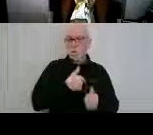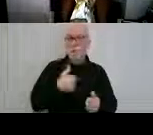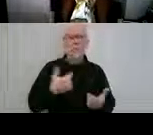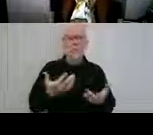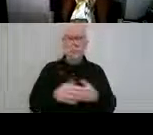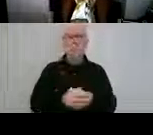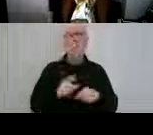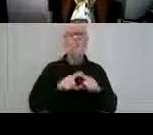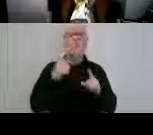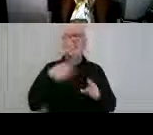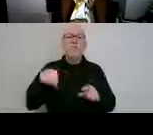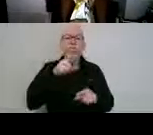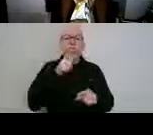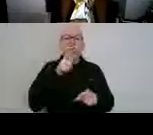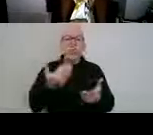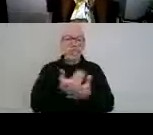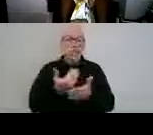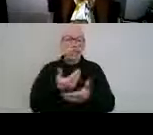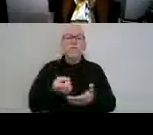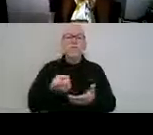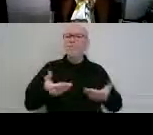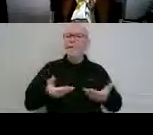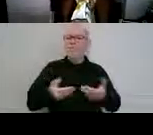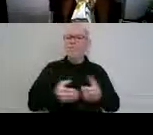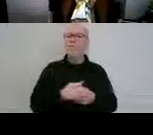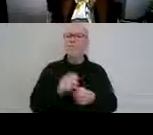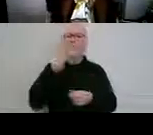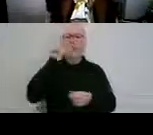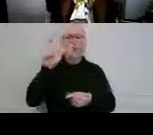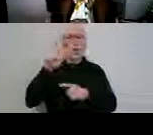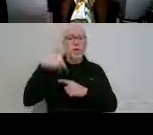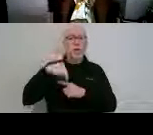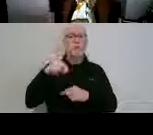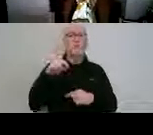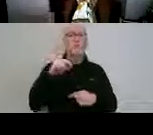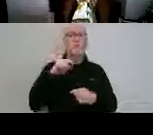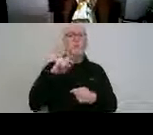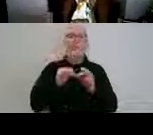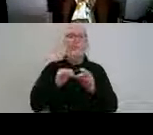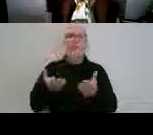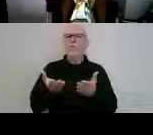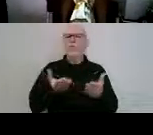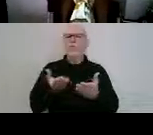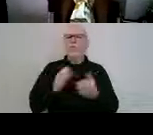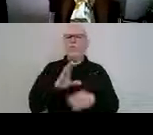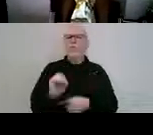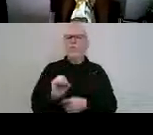but for those of you who are new, welcome. LUNA is a language services company. Started...